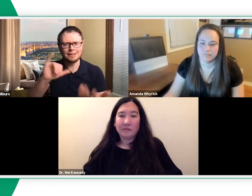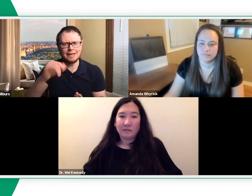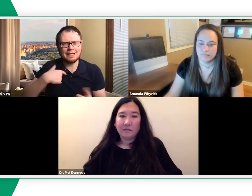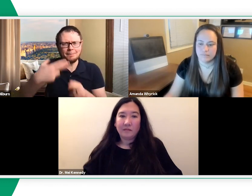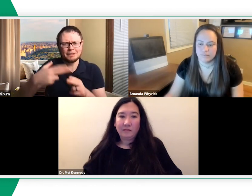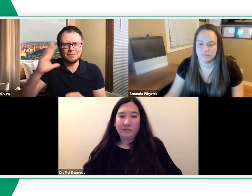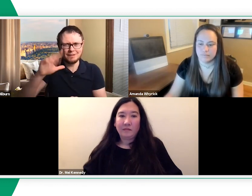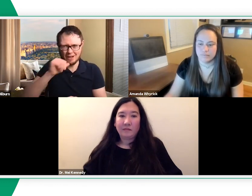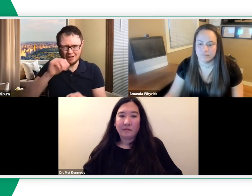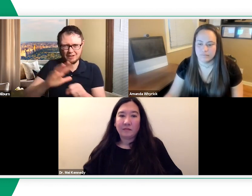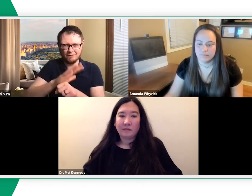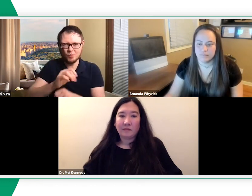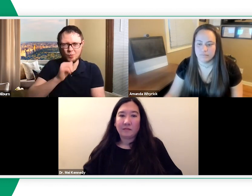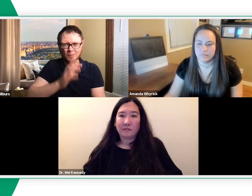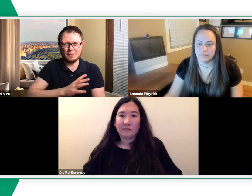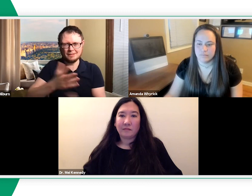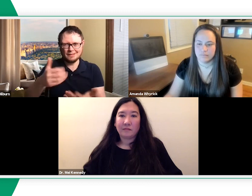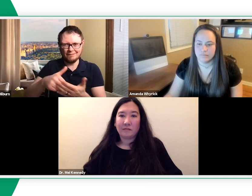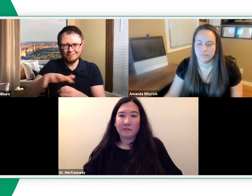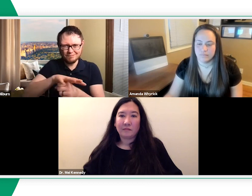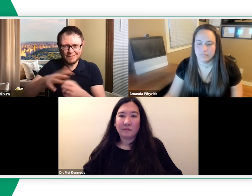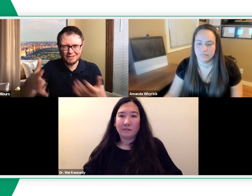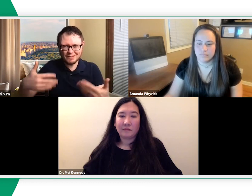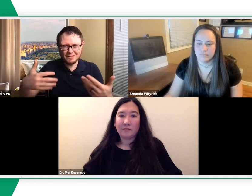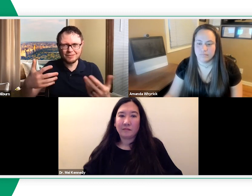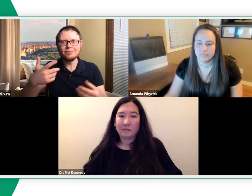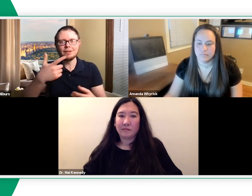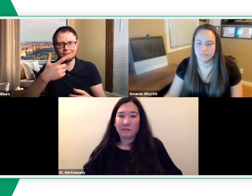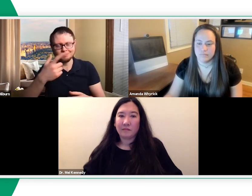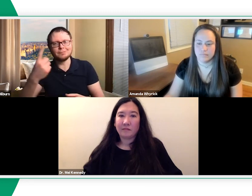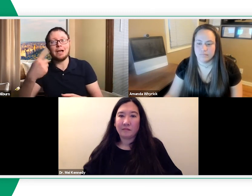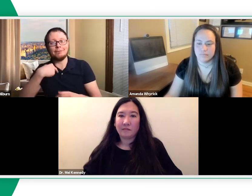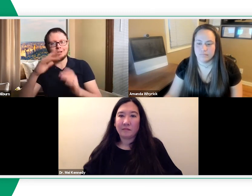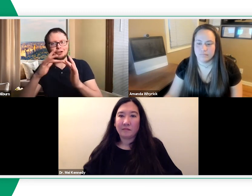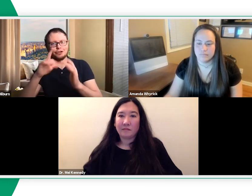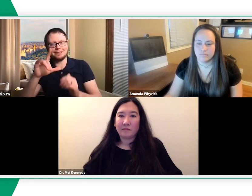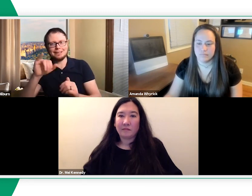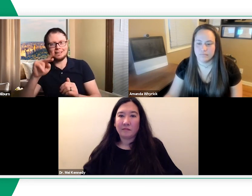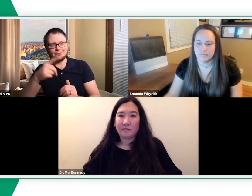will get a copy of this PowerPoint after this. As was mentioned during this webinar, there